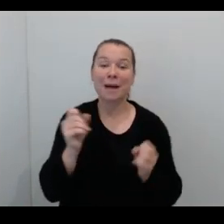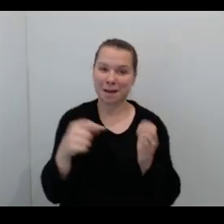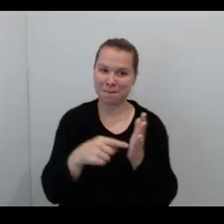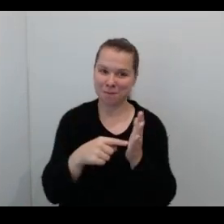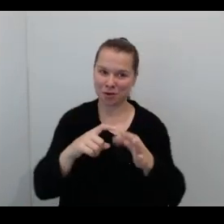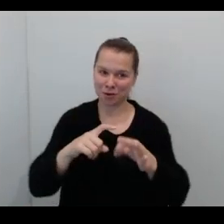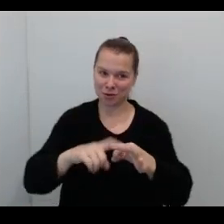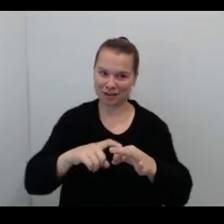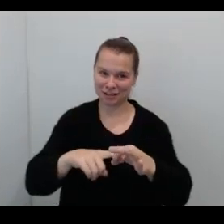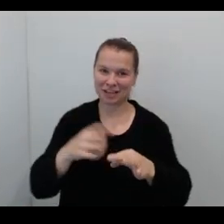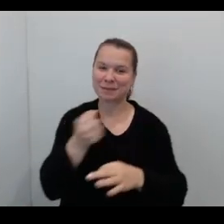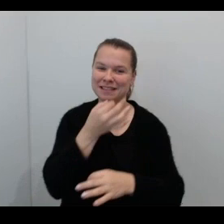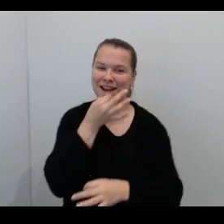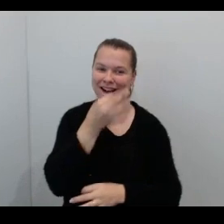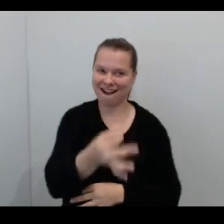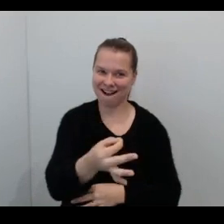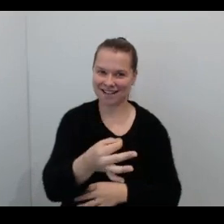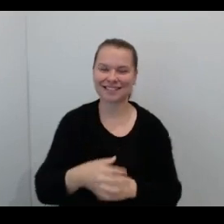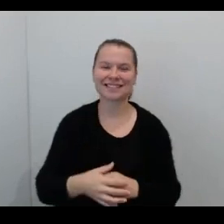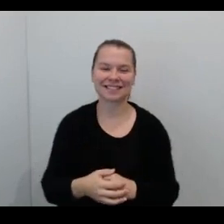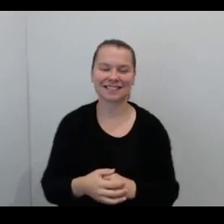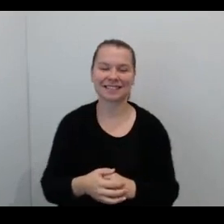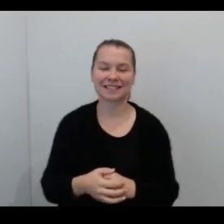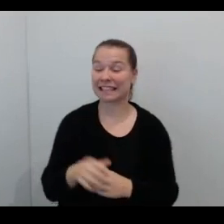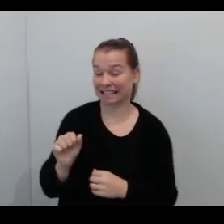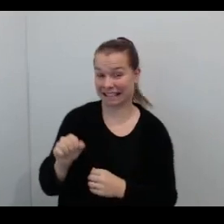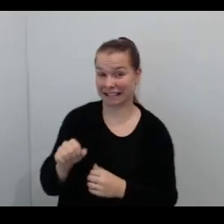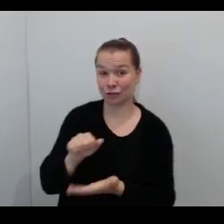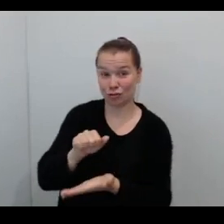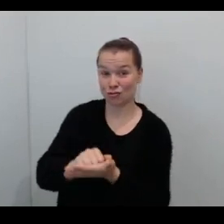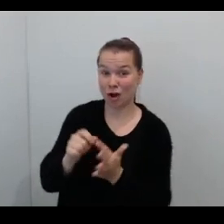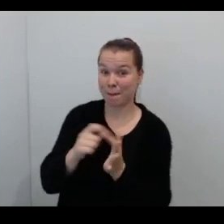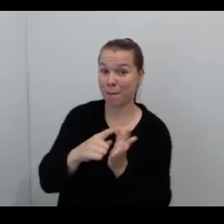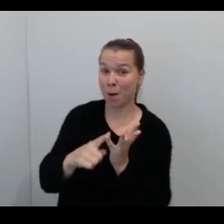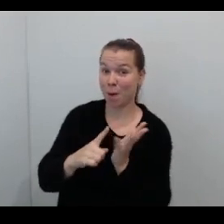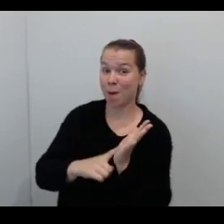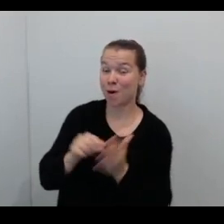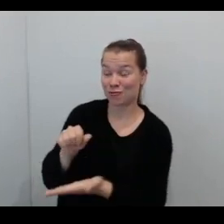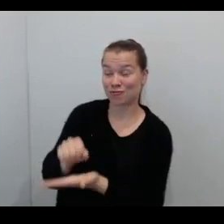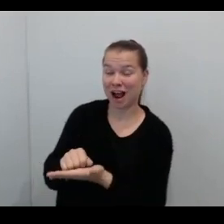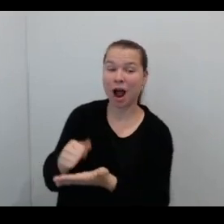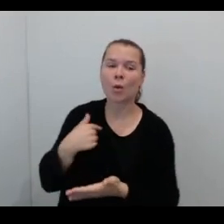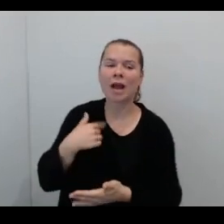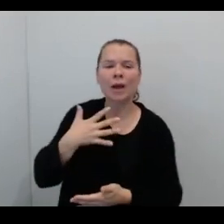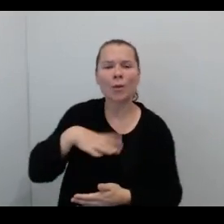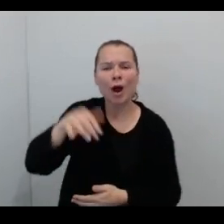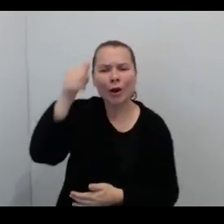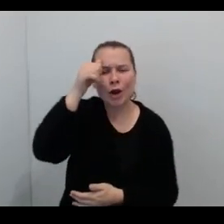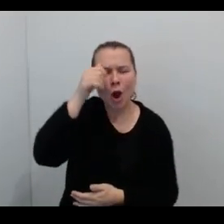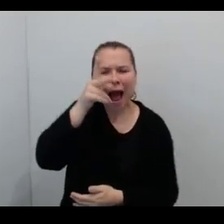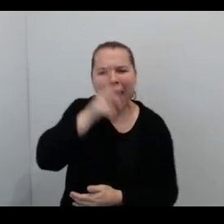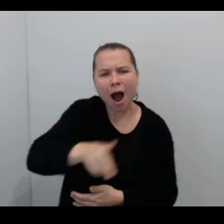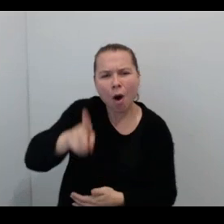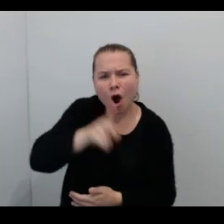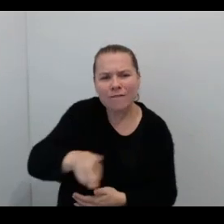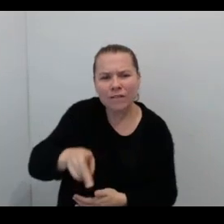Definitely, Paul. We're interested to know how often you help clients who are struggling to meet their financial